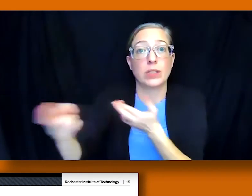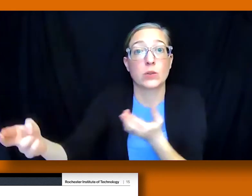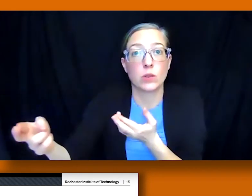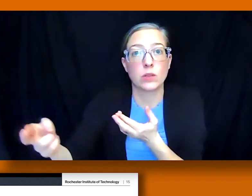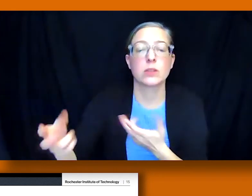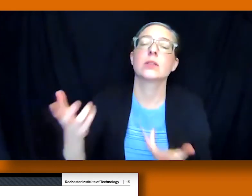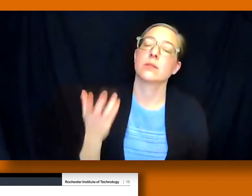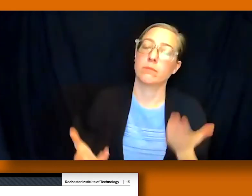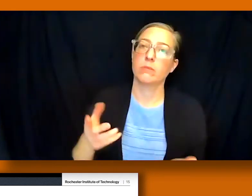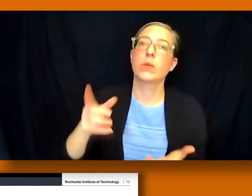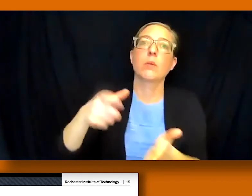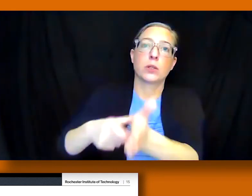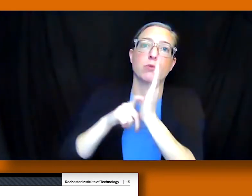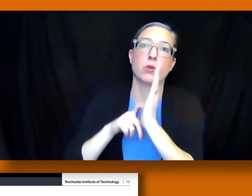And...